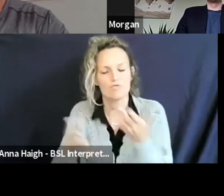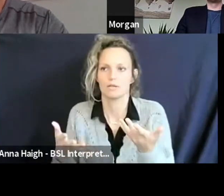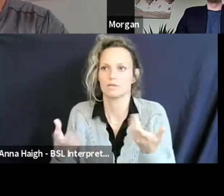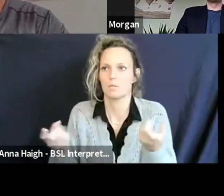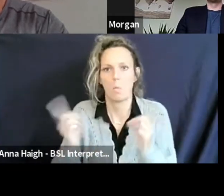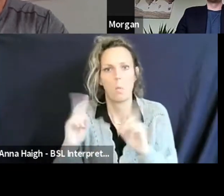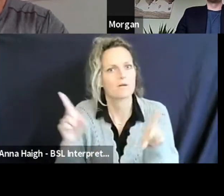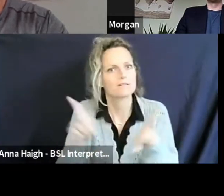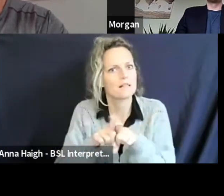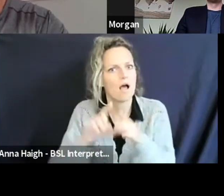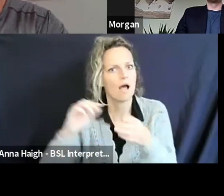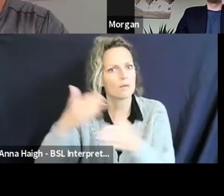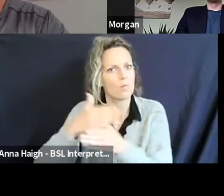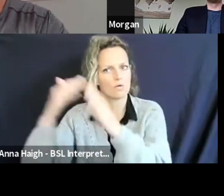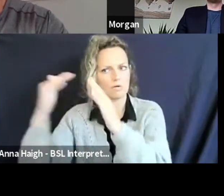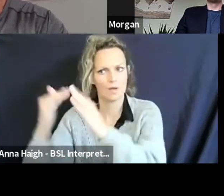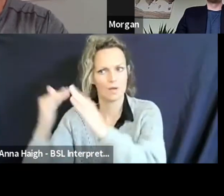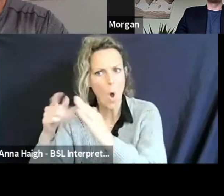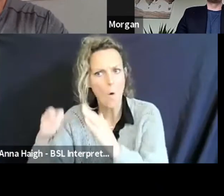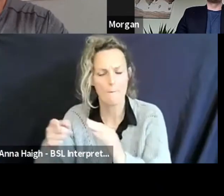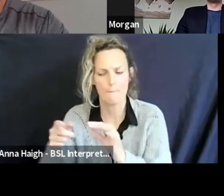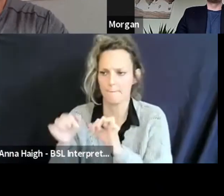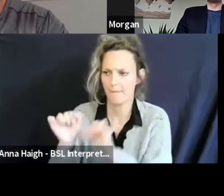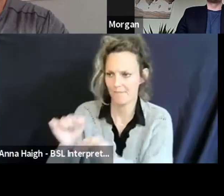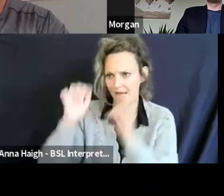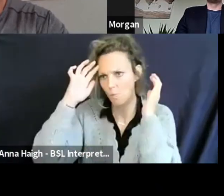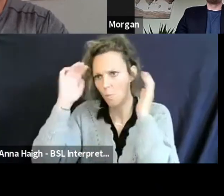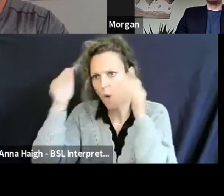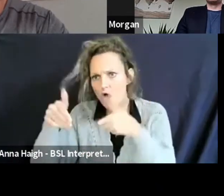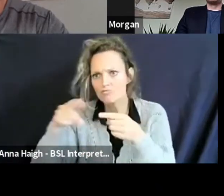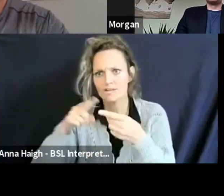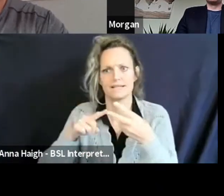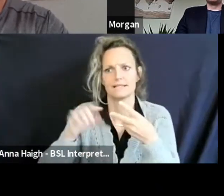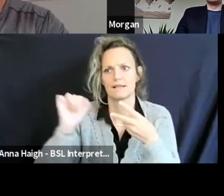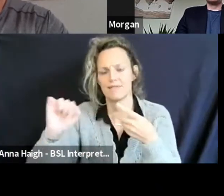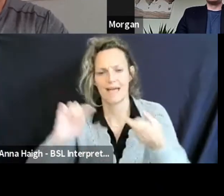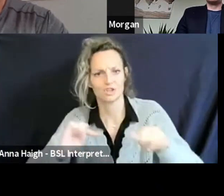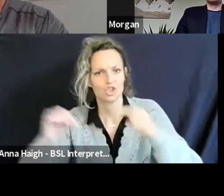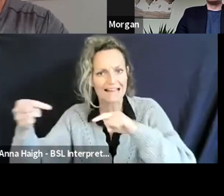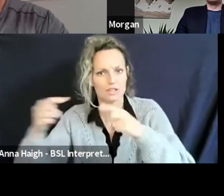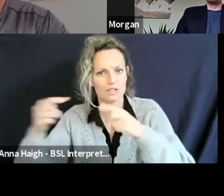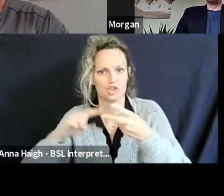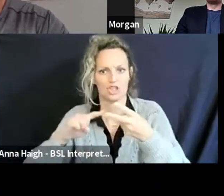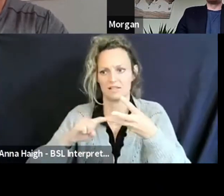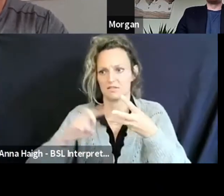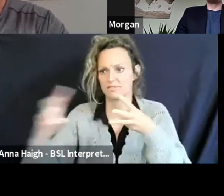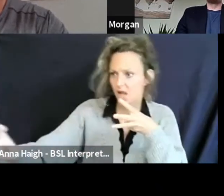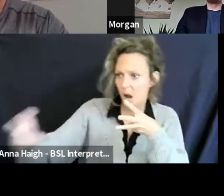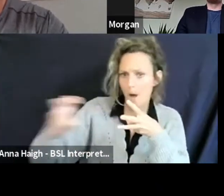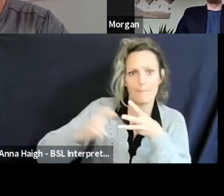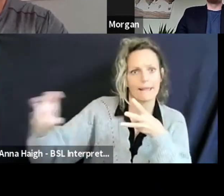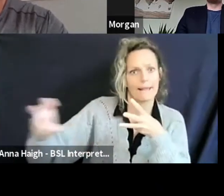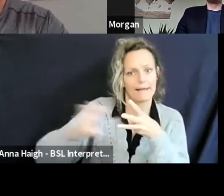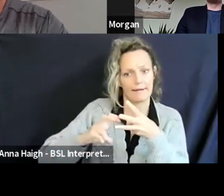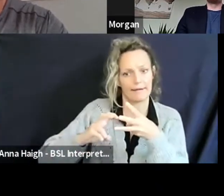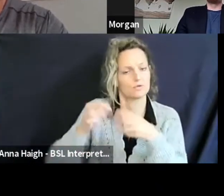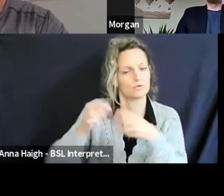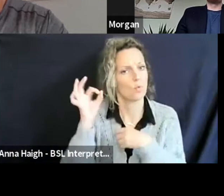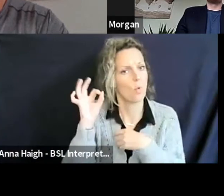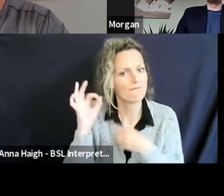home, a lot of the civil service, a lot of our disabled colleagues have been able to provide us with insights and their experiences about what it's like working from home.